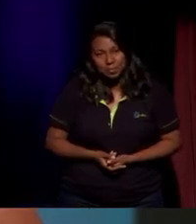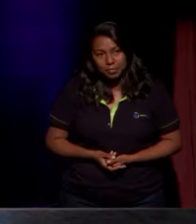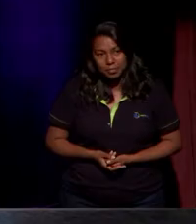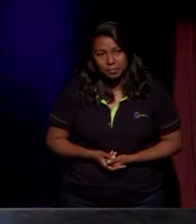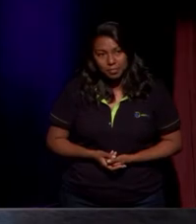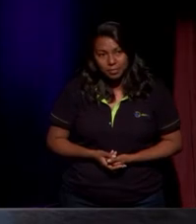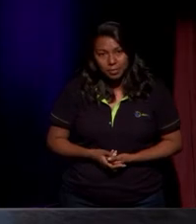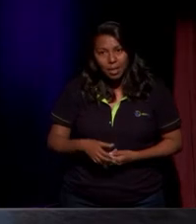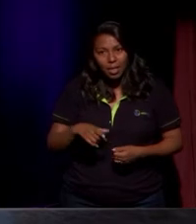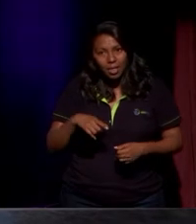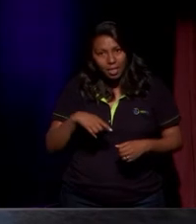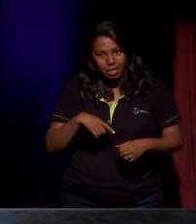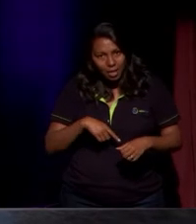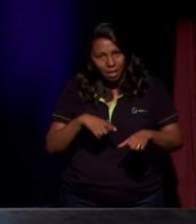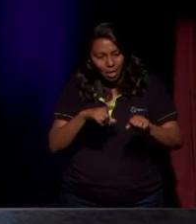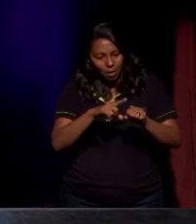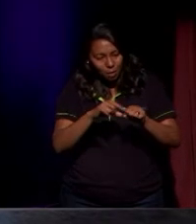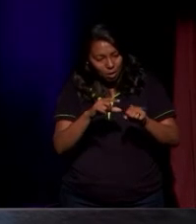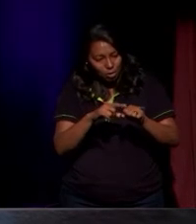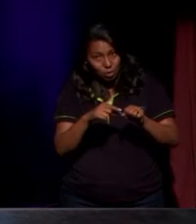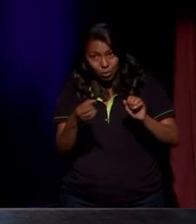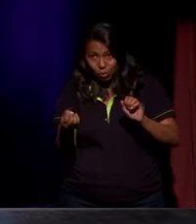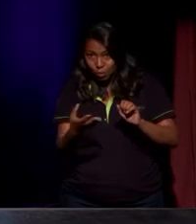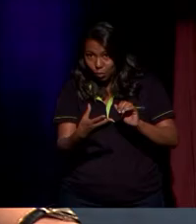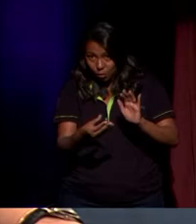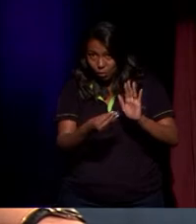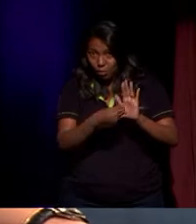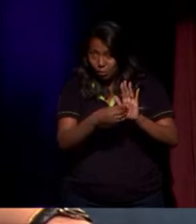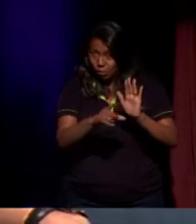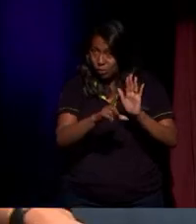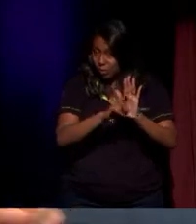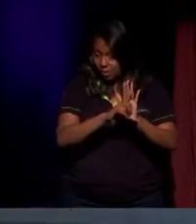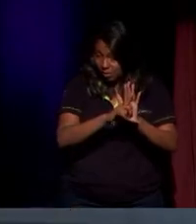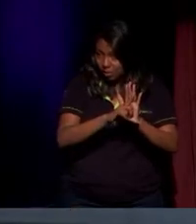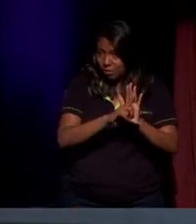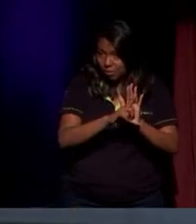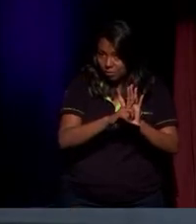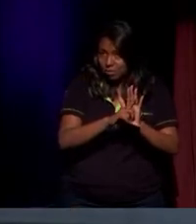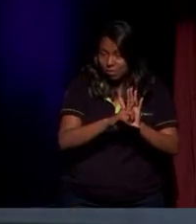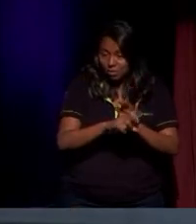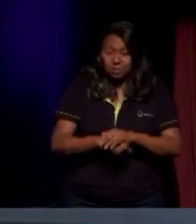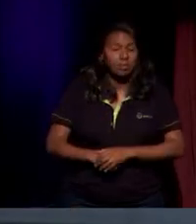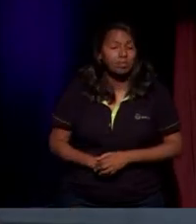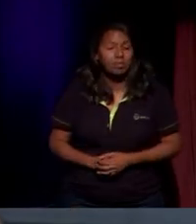these various articles in the Penal Code which allows us to decriminalize. Perfect. Muna.